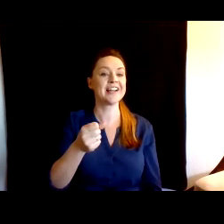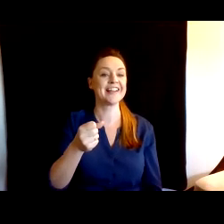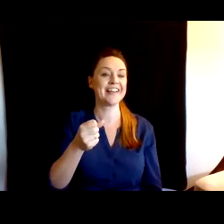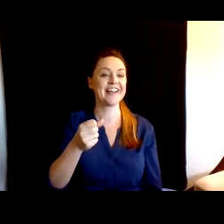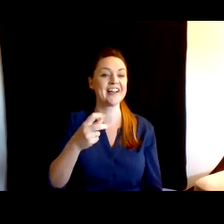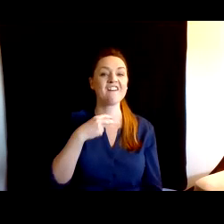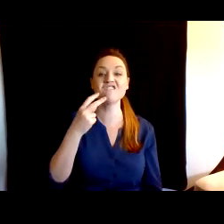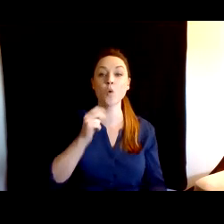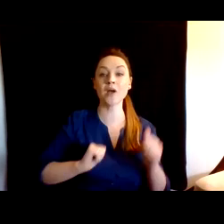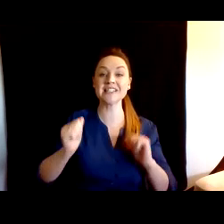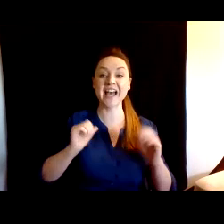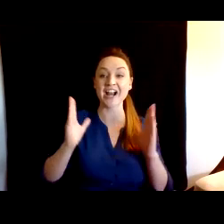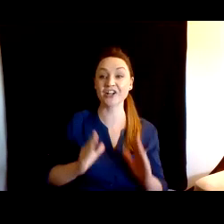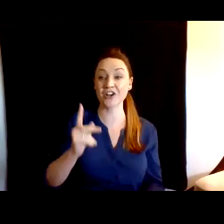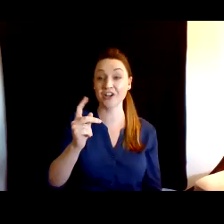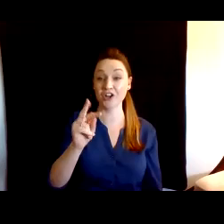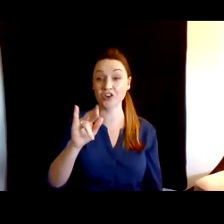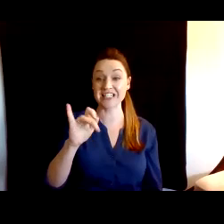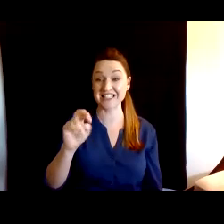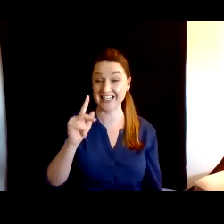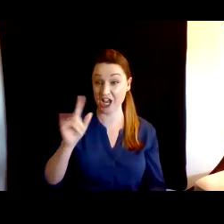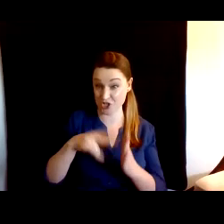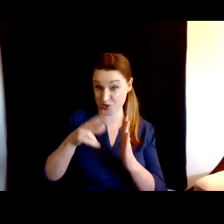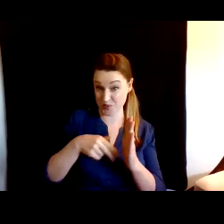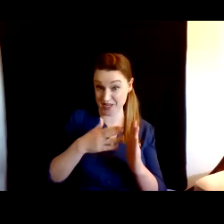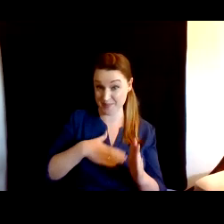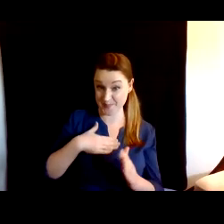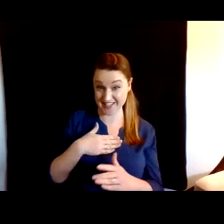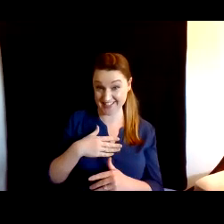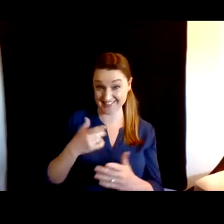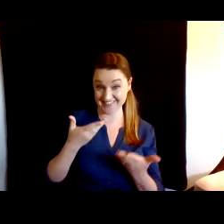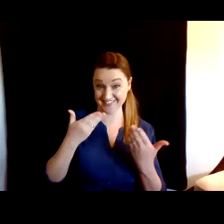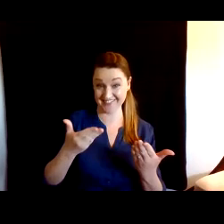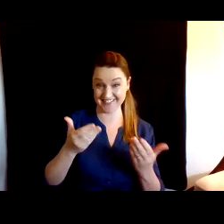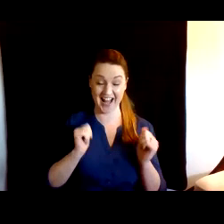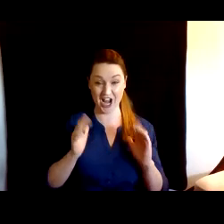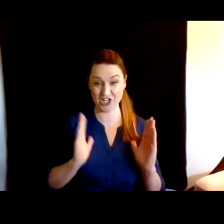Kristen, that would be you, if you could read this whole definition of structural violence, I'd appreciate it. [Kristen] Sure.